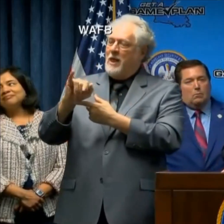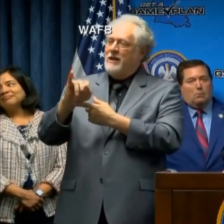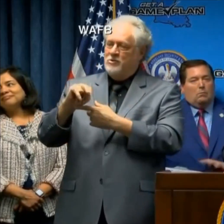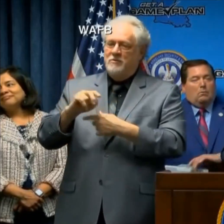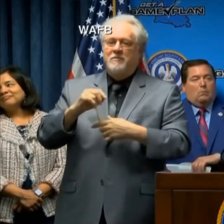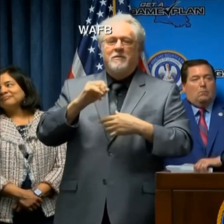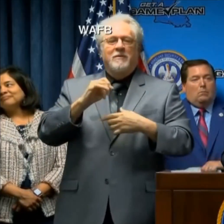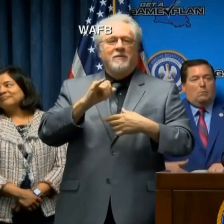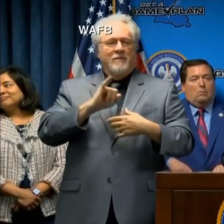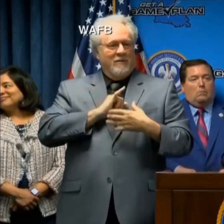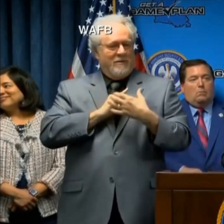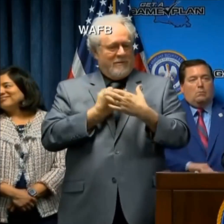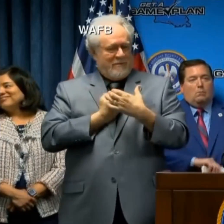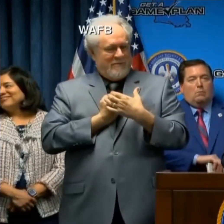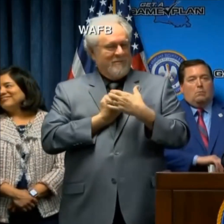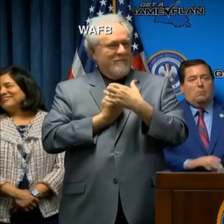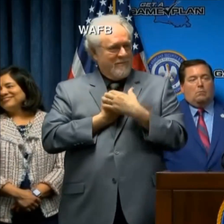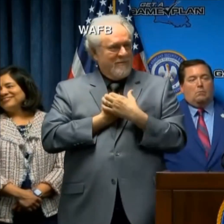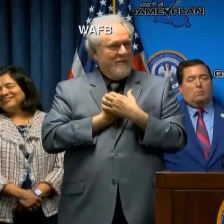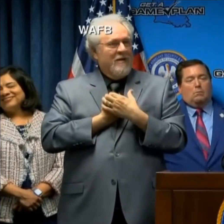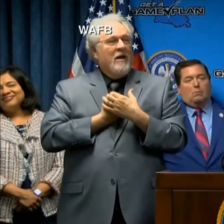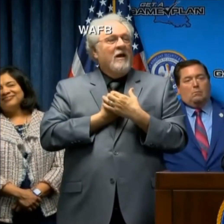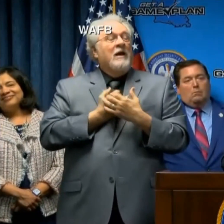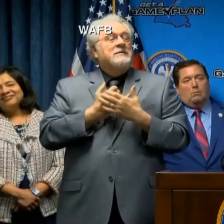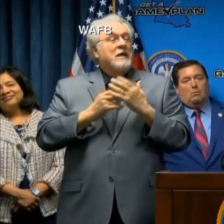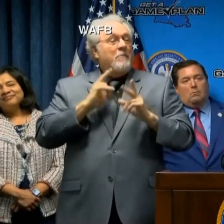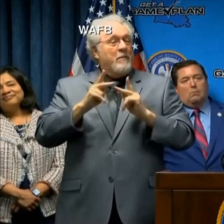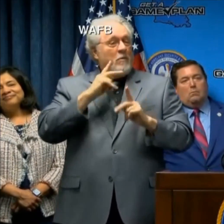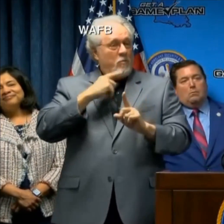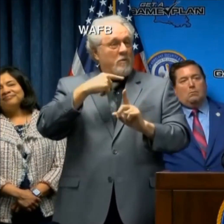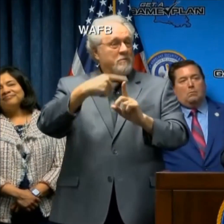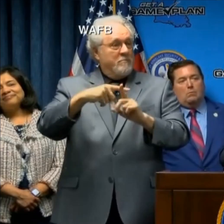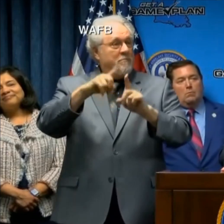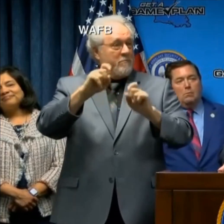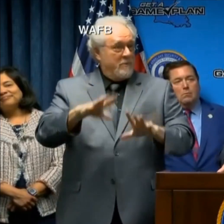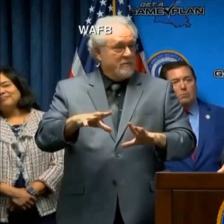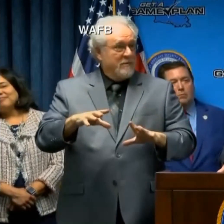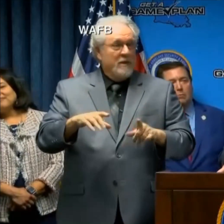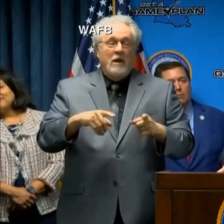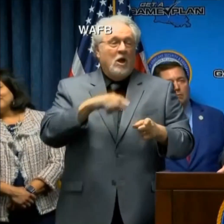individuals who will be presumptively positive who don't do not require